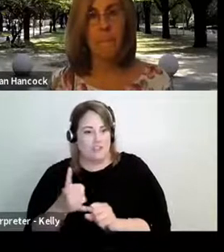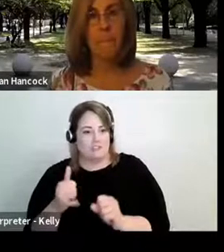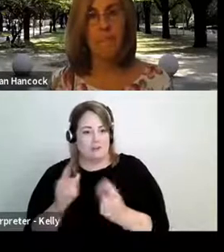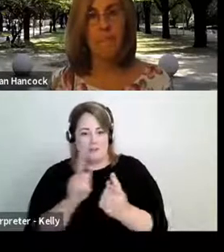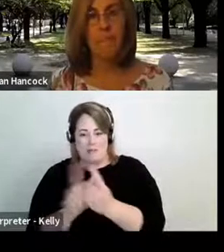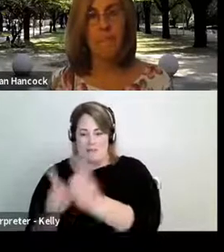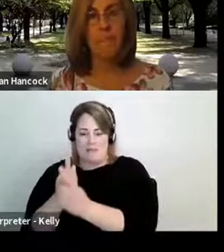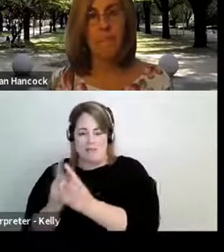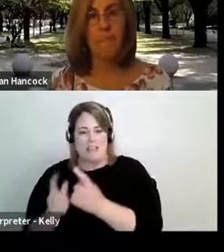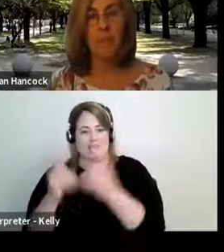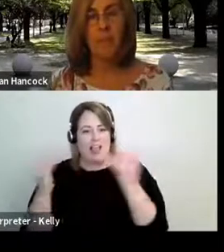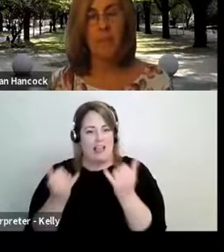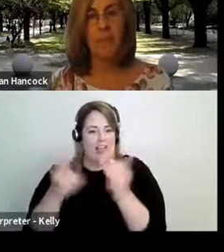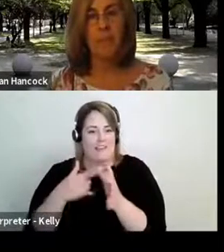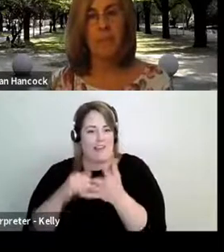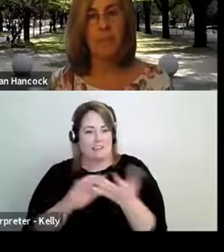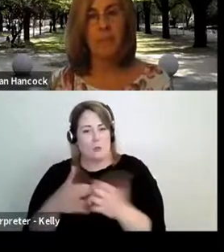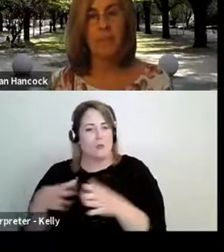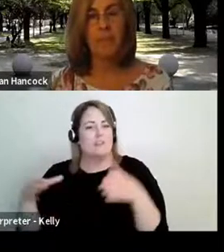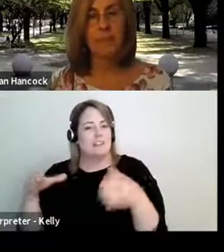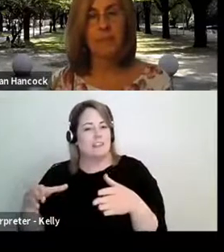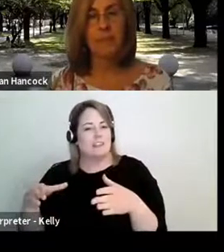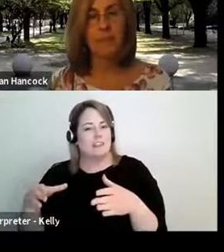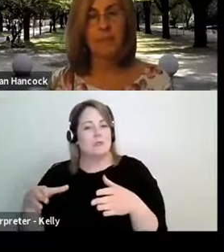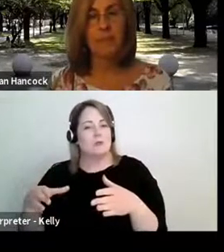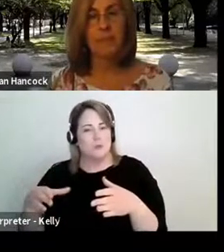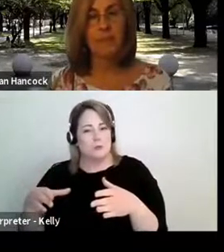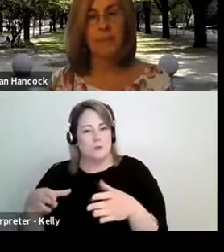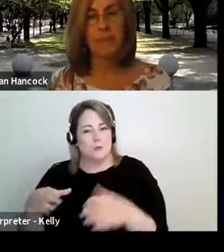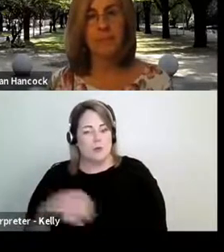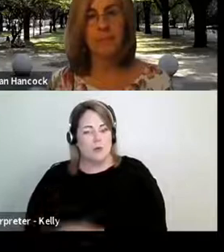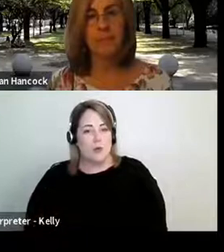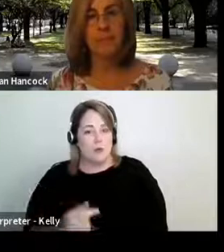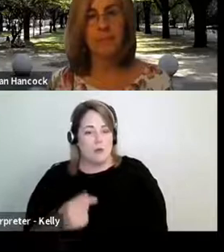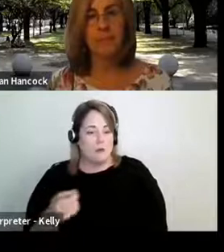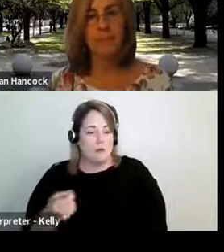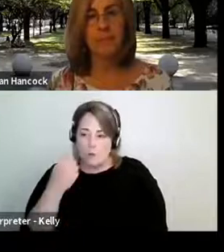We get a lot of positive feedback from enabling that or facilitating those kinds of spaces,